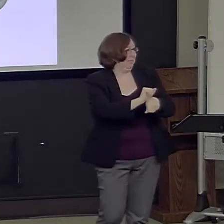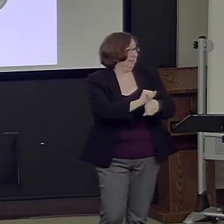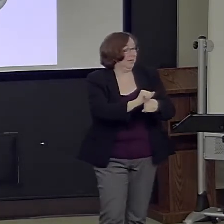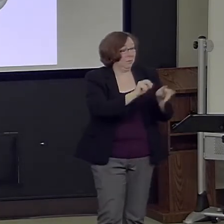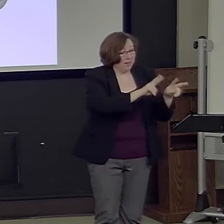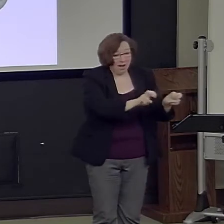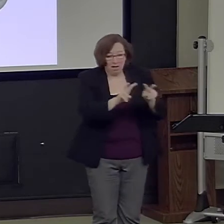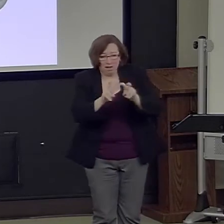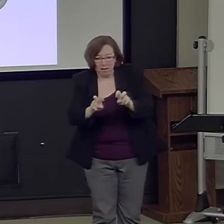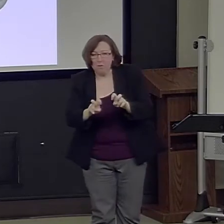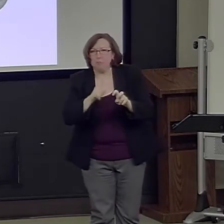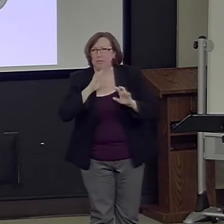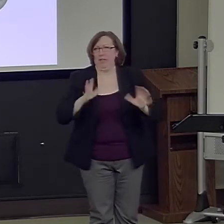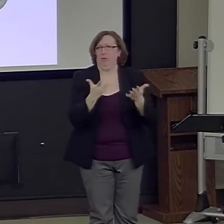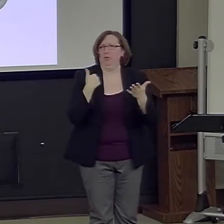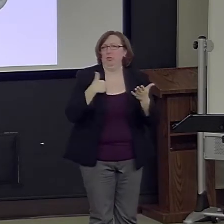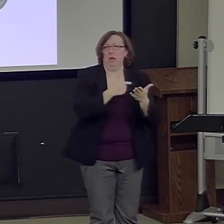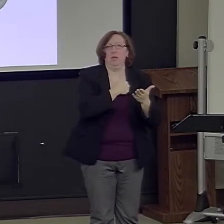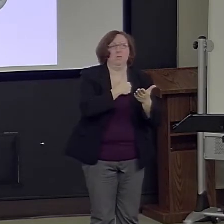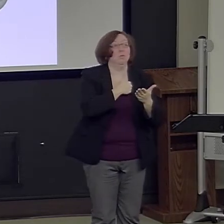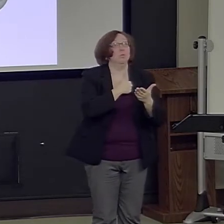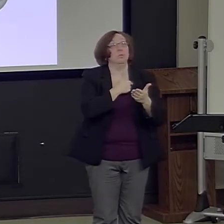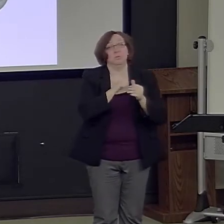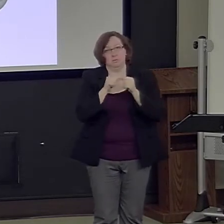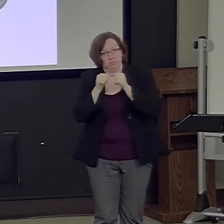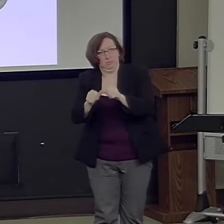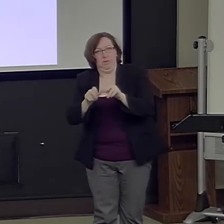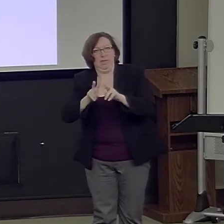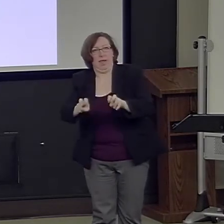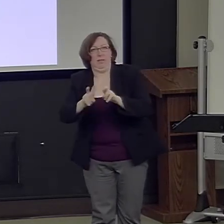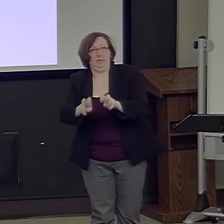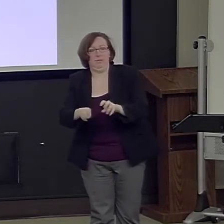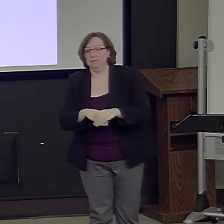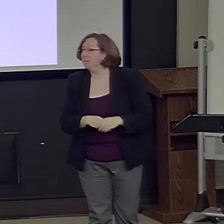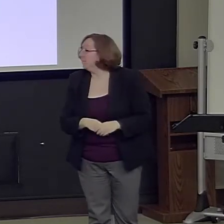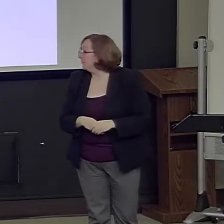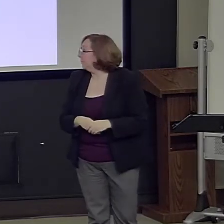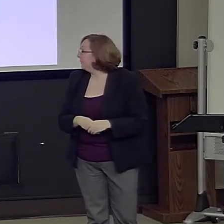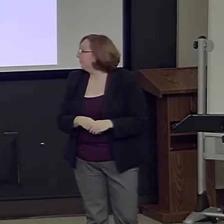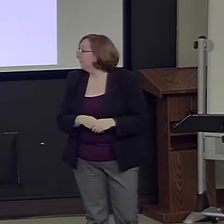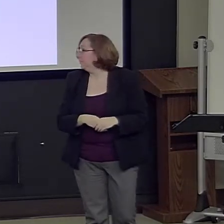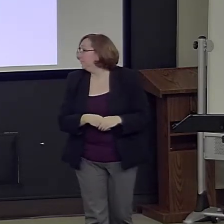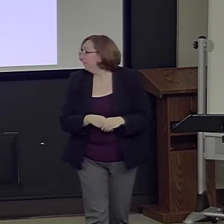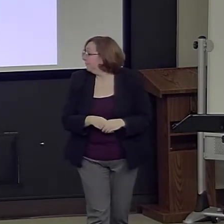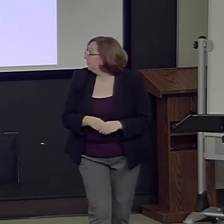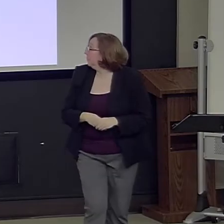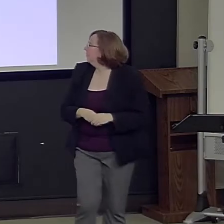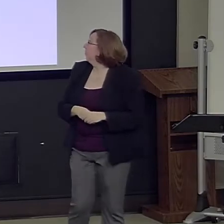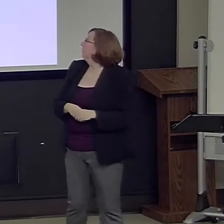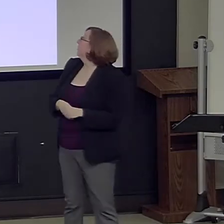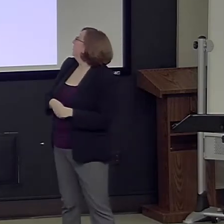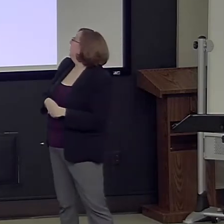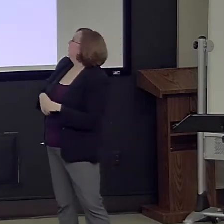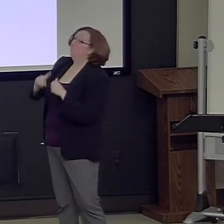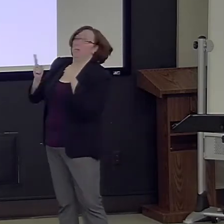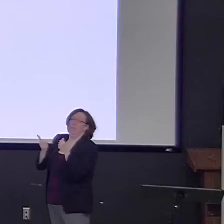to go on and finish the analysis for this experiment. So then the first thing we do is we look at the monologue condition.